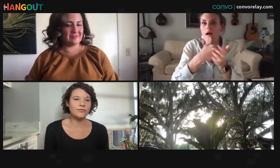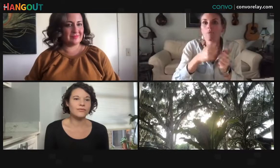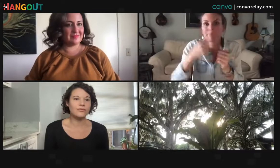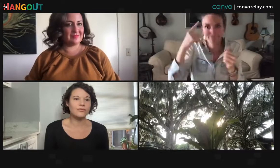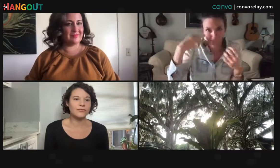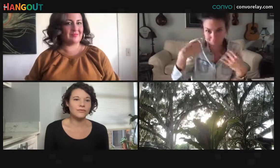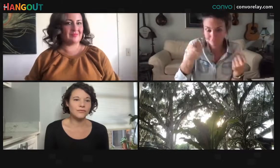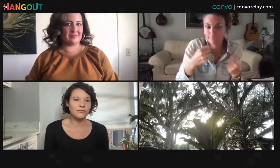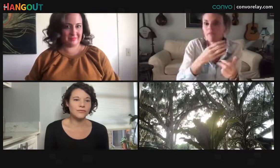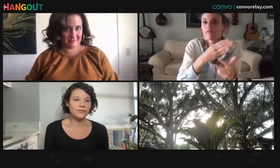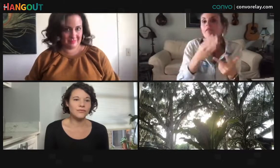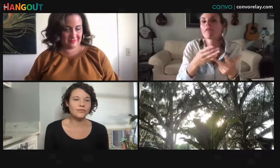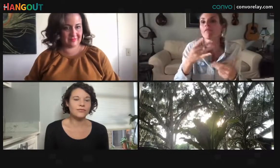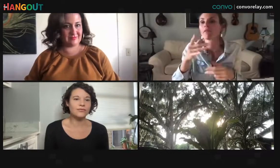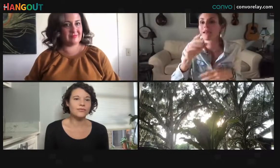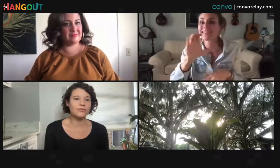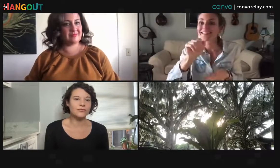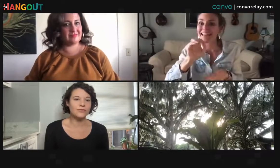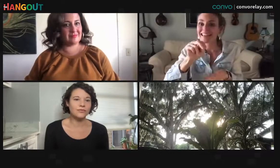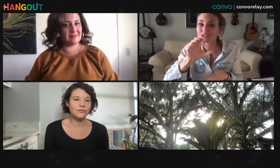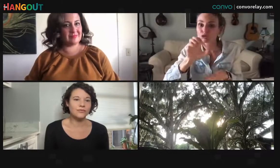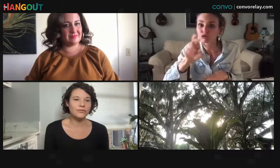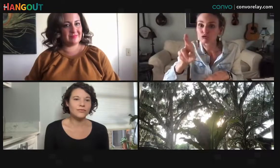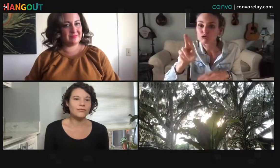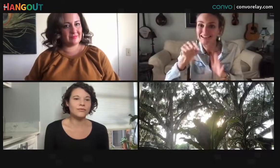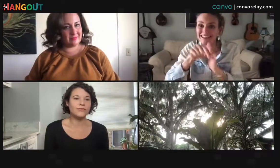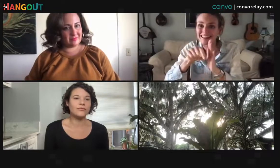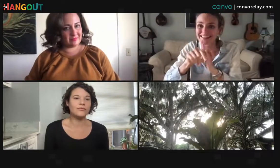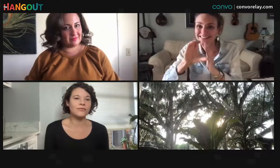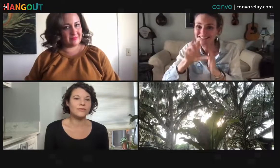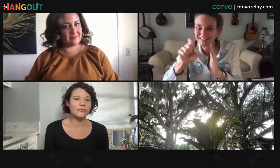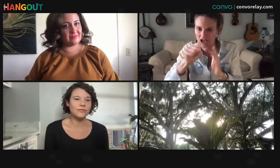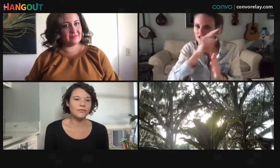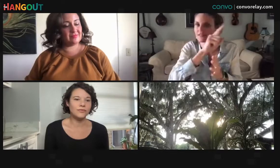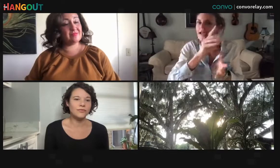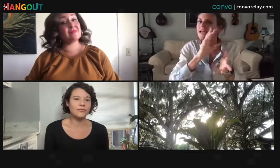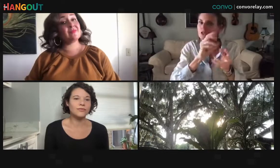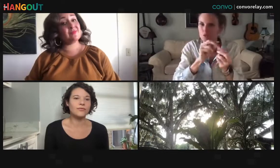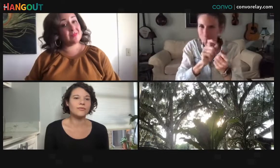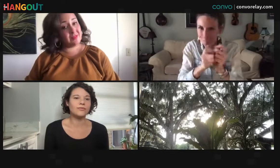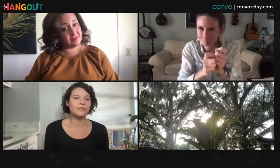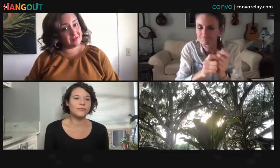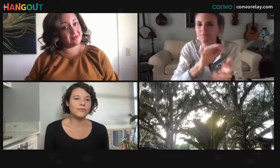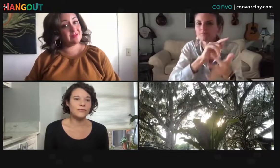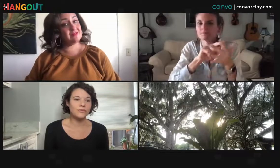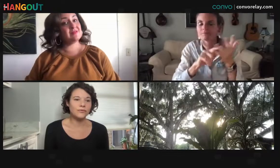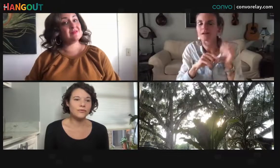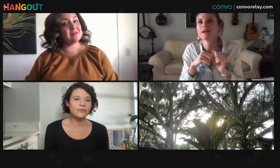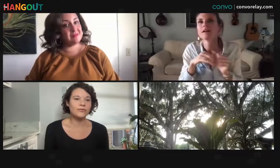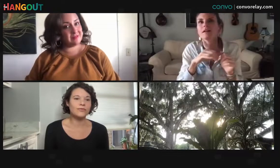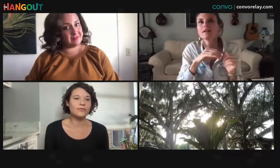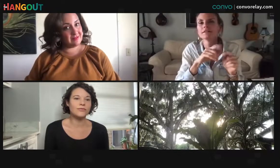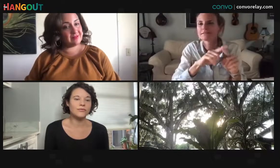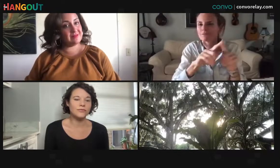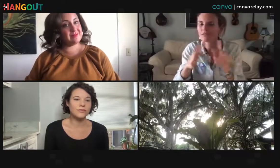and i can give you a couple of those benefits so of course one of them is the mental health aspects as far as cancer goes it does help